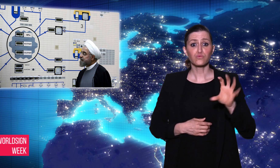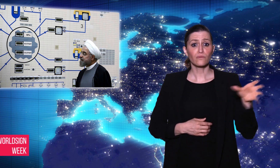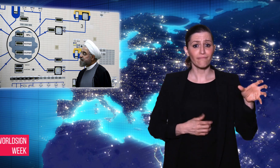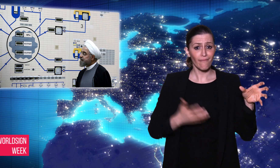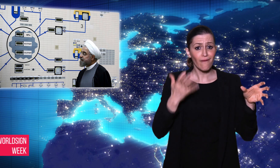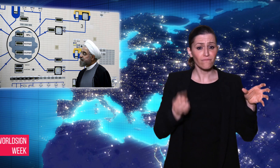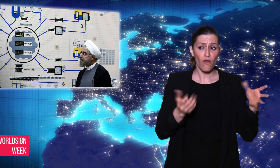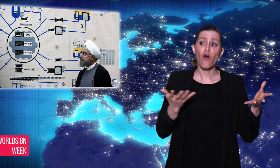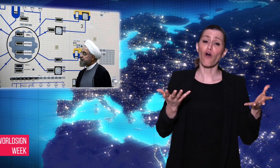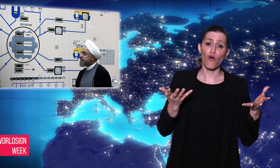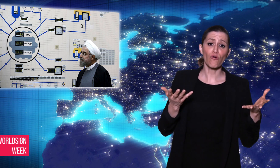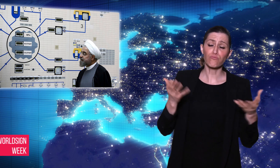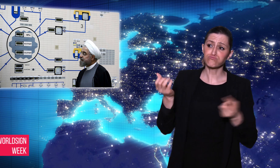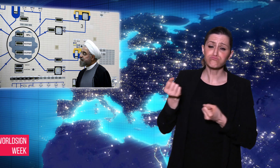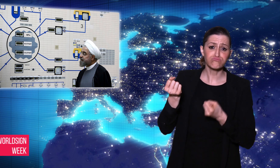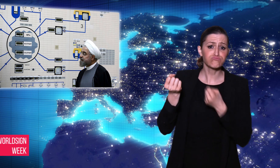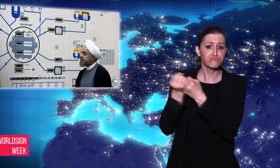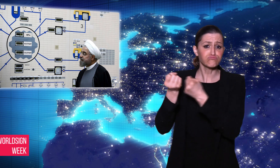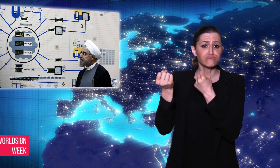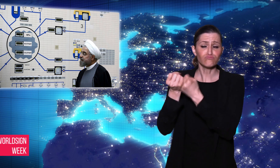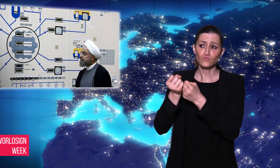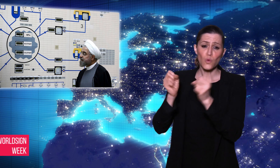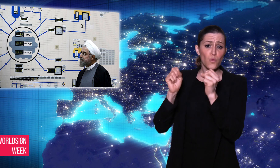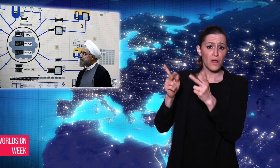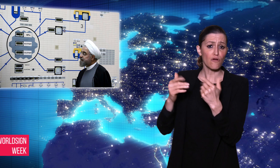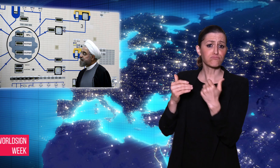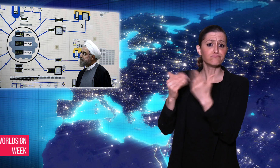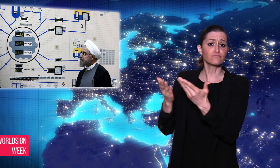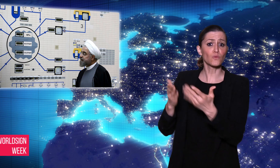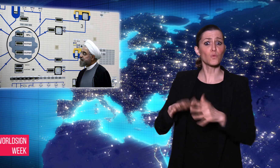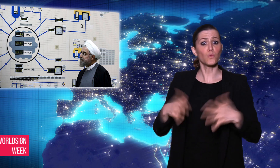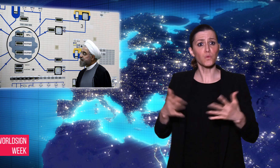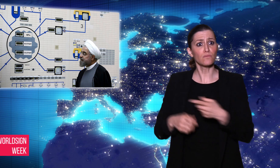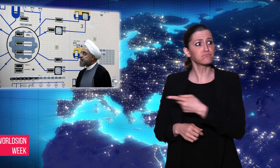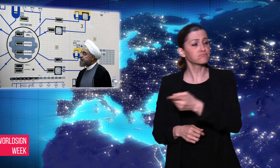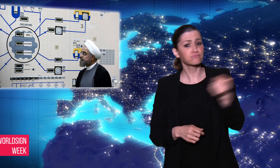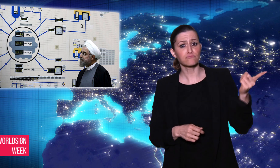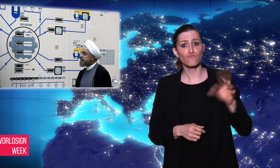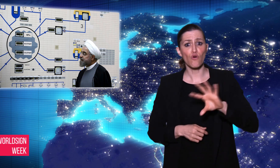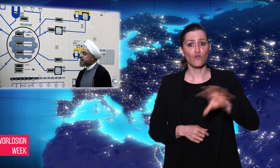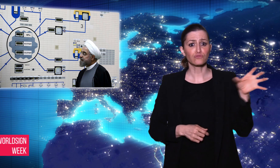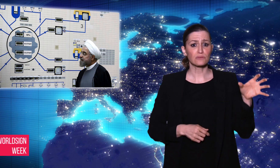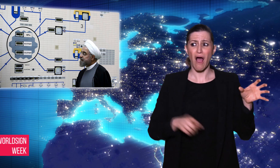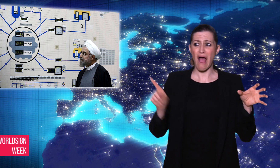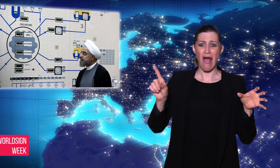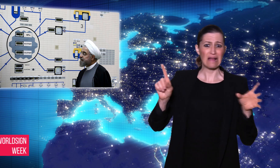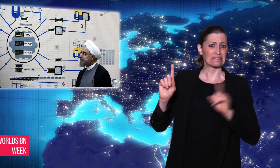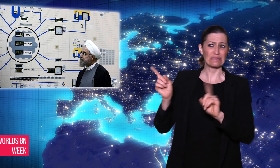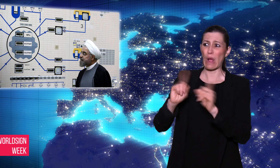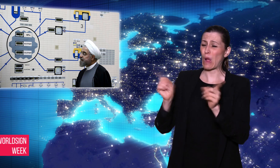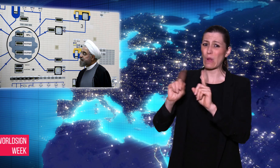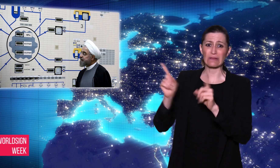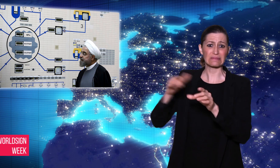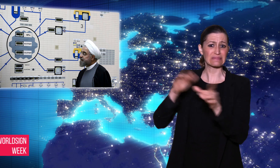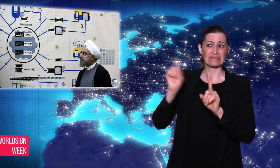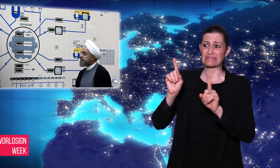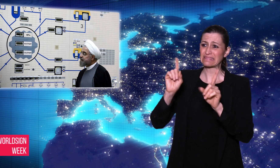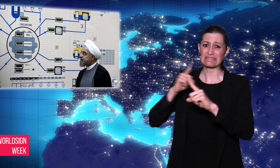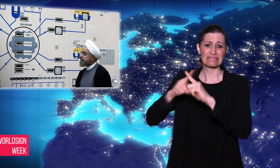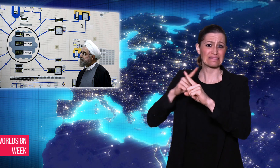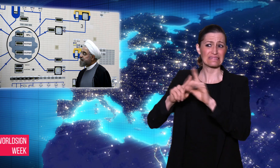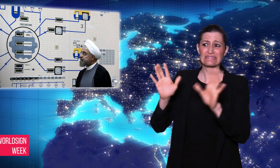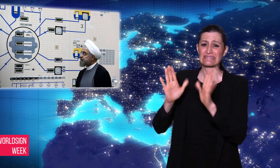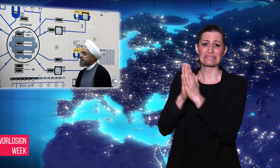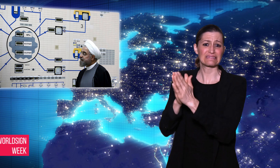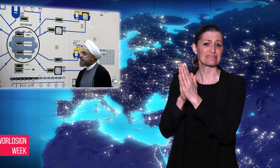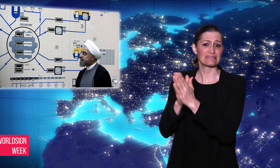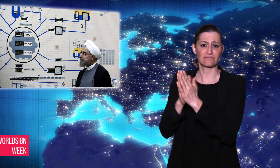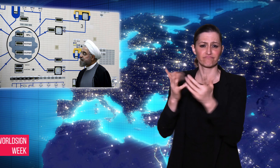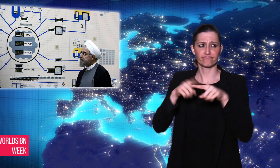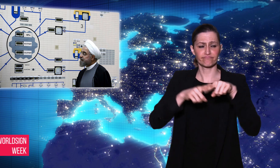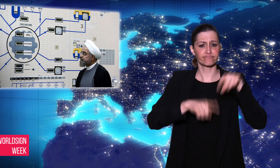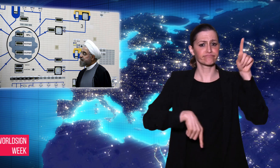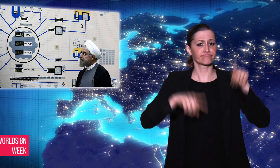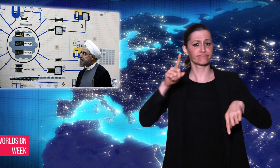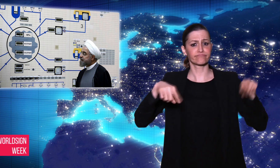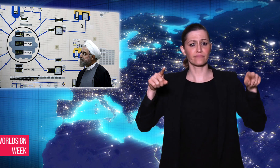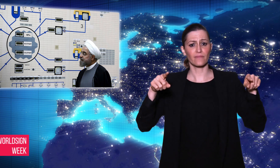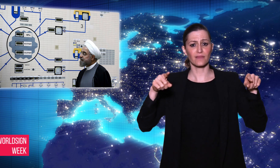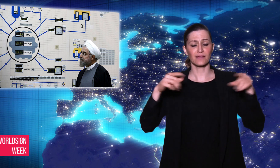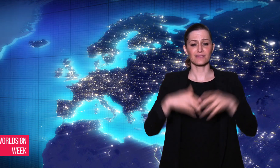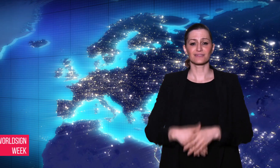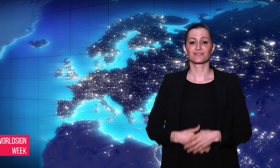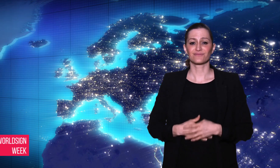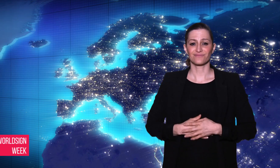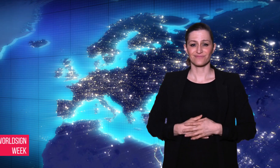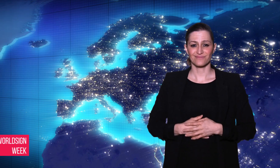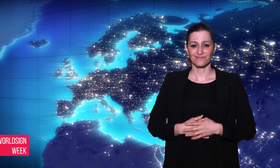very mixed, some supporting and many countries against.